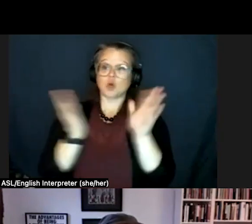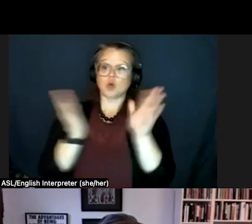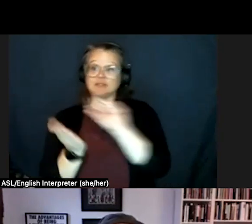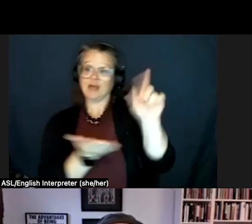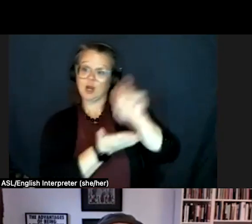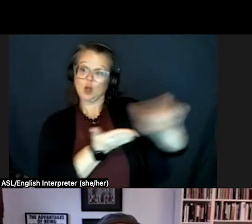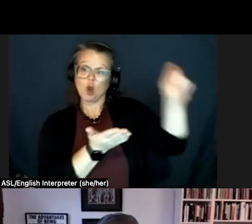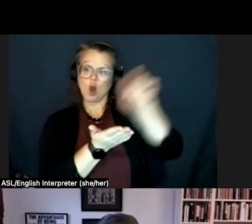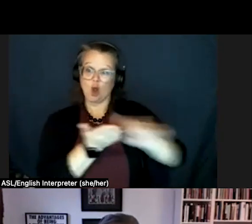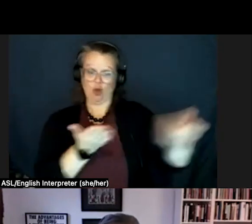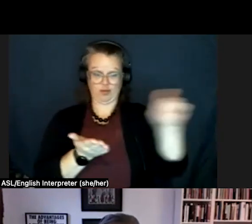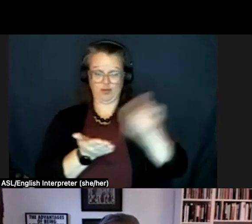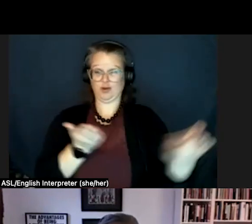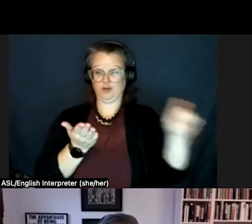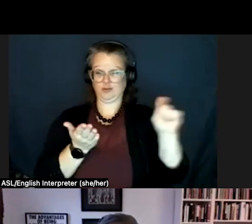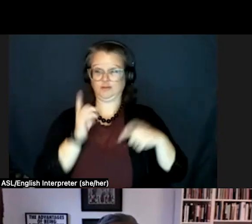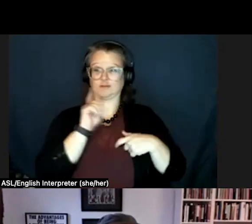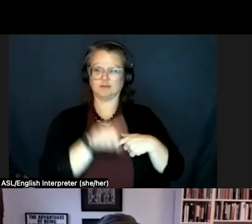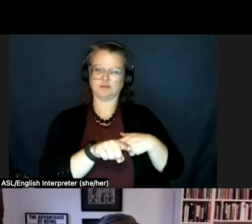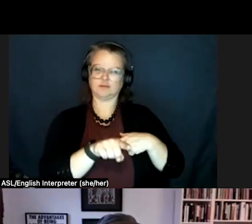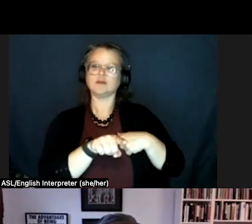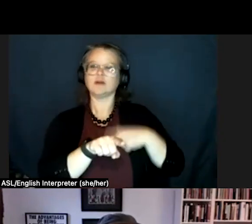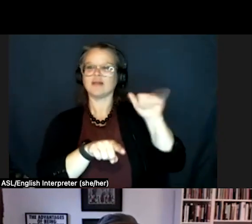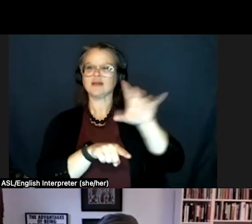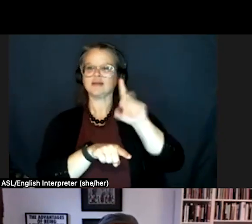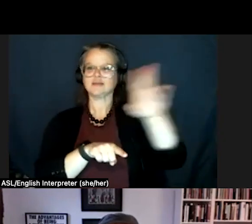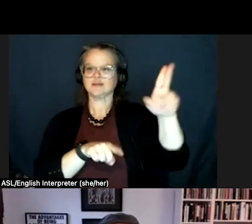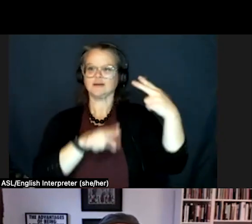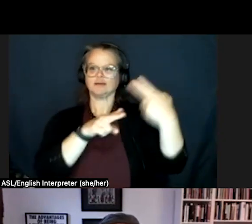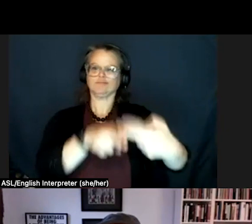and then it will feed out to all the other ones so we don't have to enter it in, which makes it